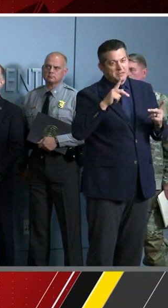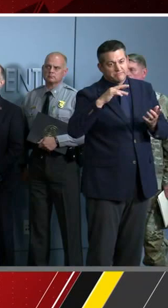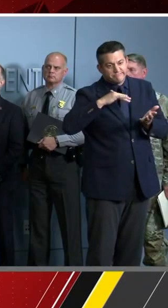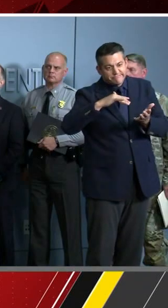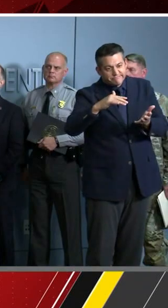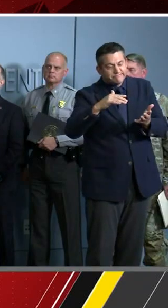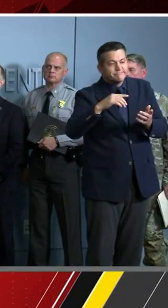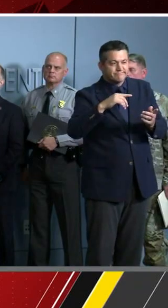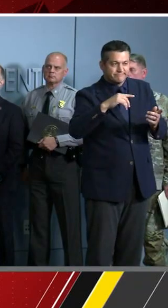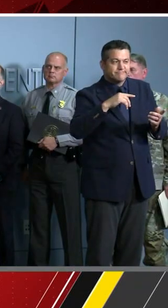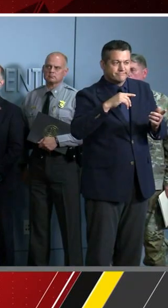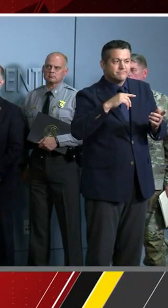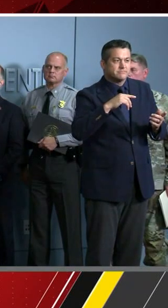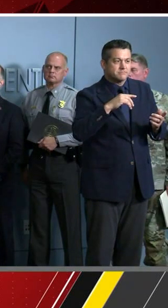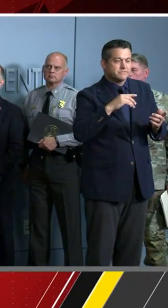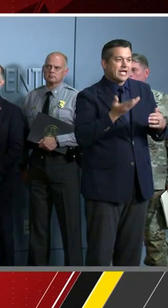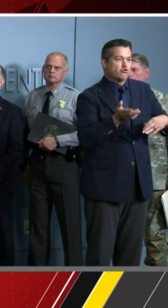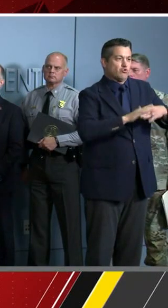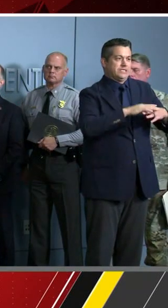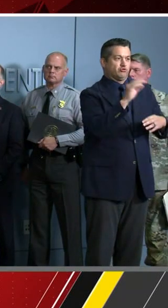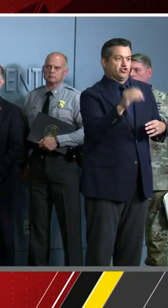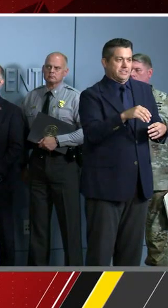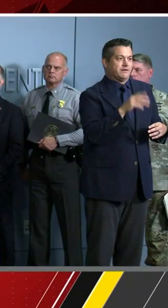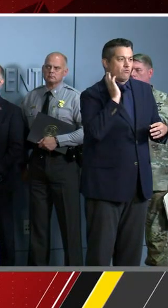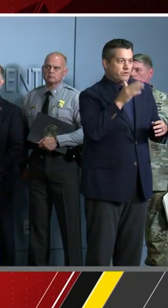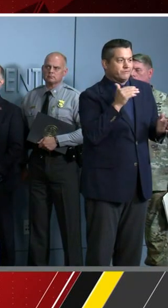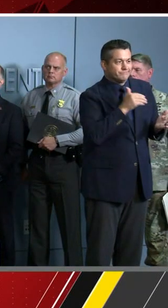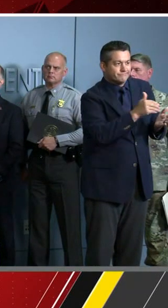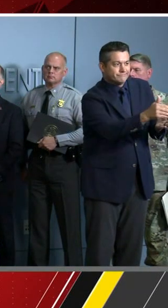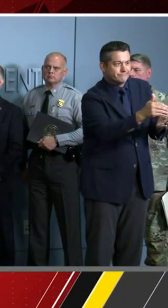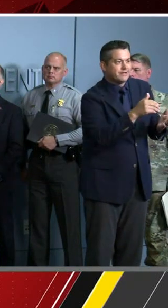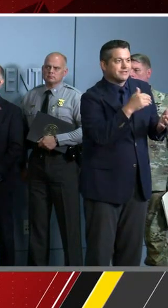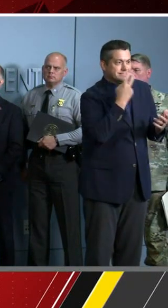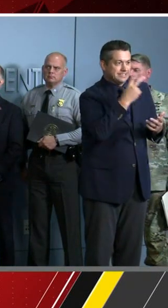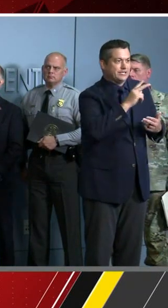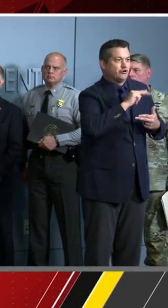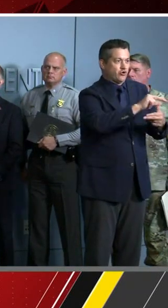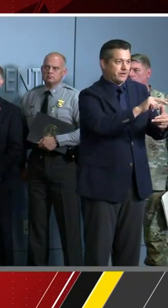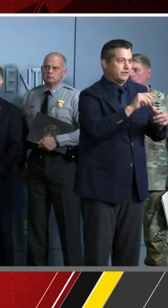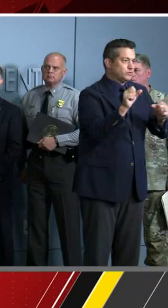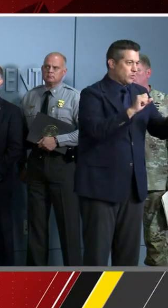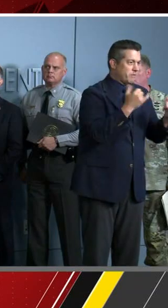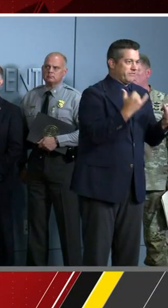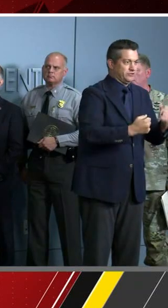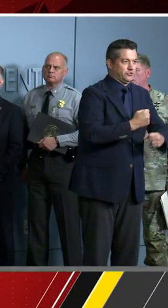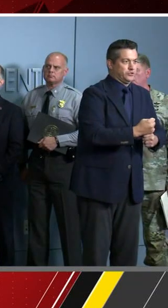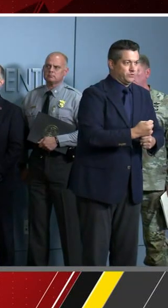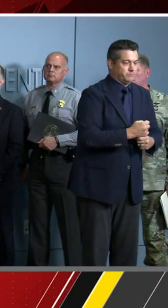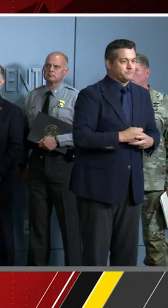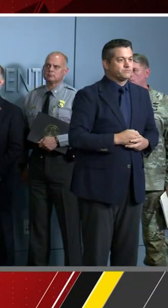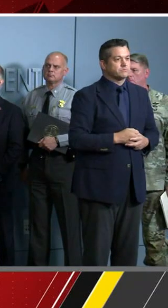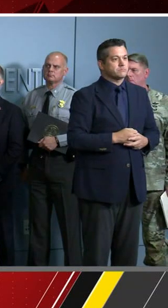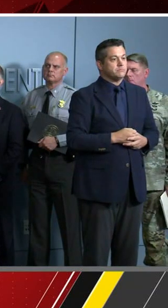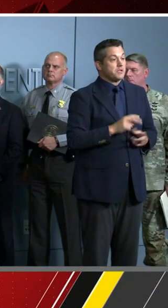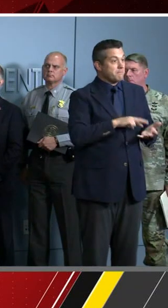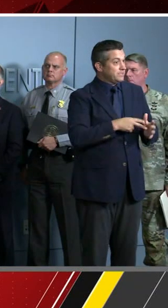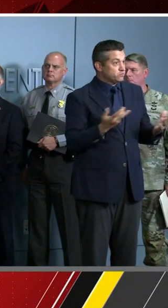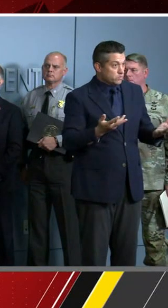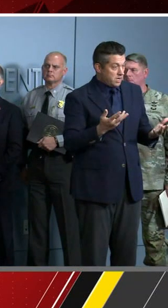greater than average storm year,